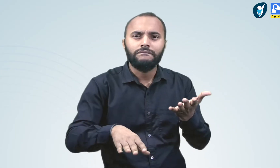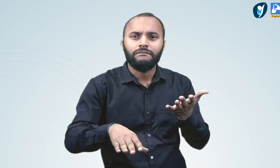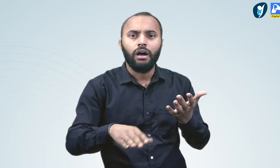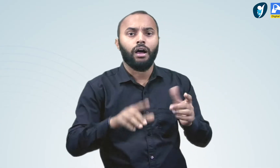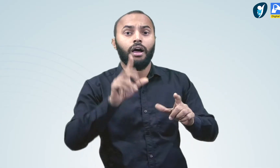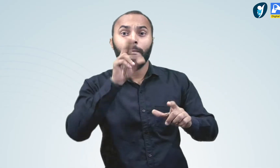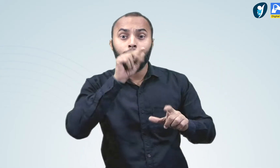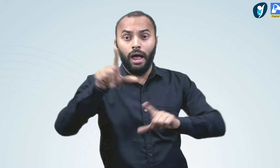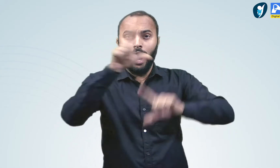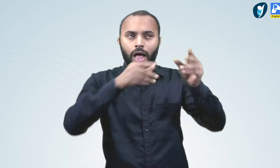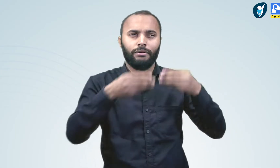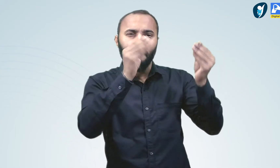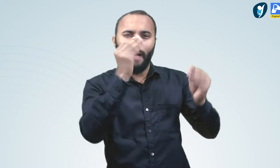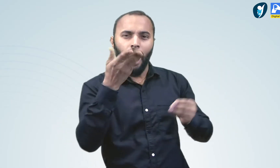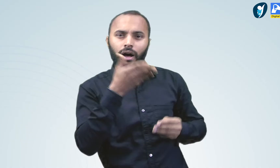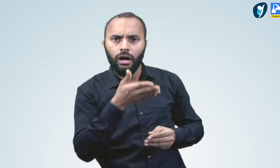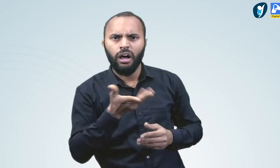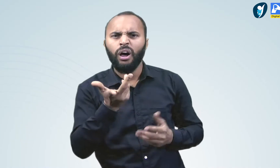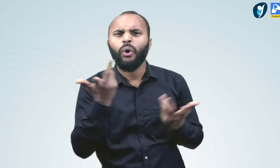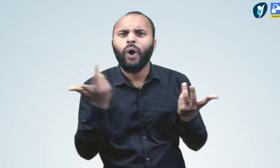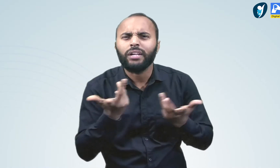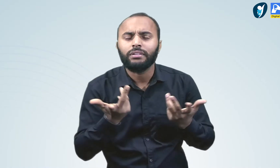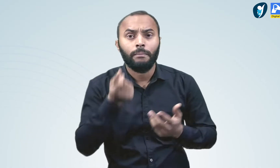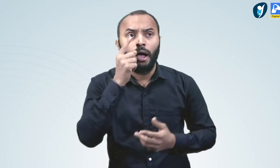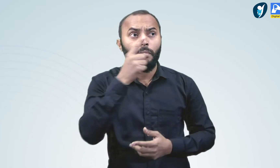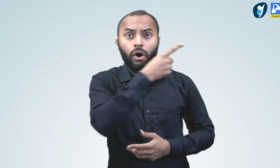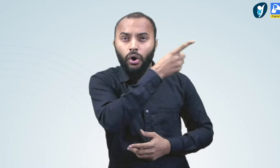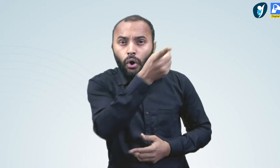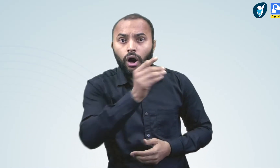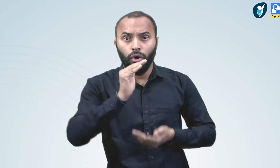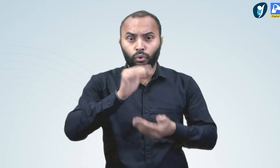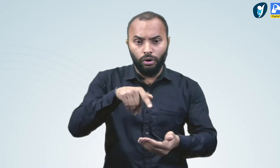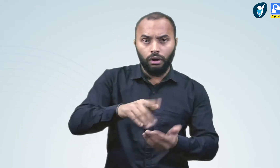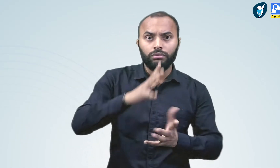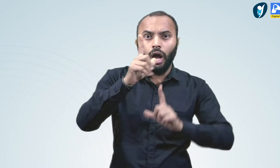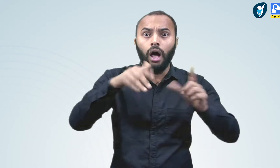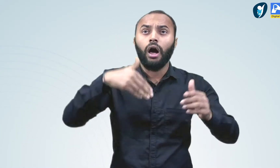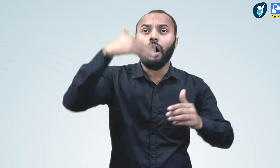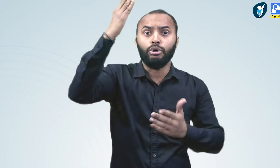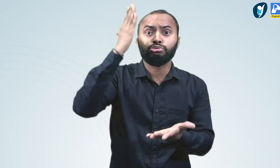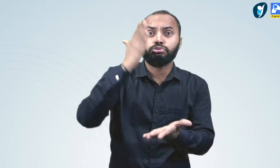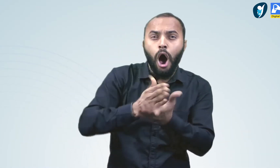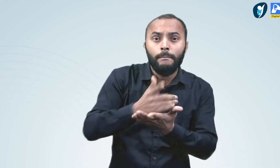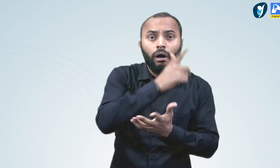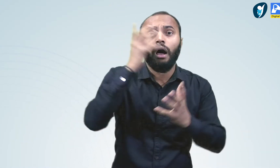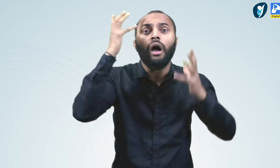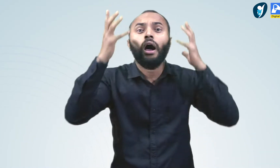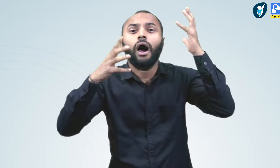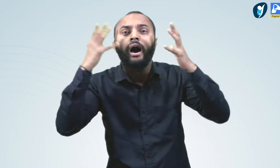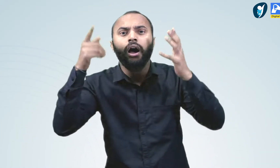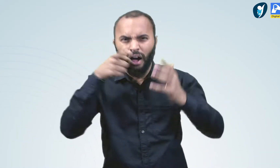and instead provide only spoken language, because parents worry that sign language will interfere with the child’s ability to learn spoken language.